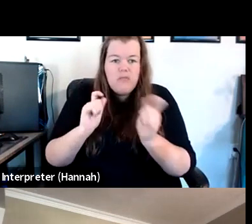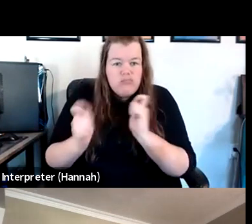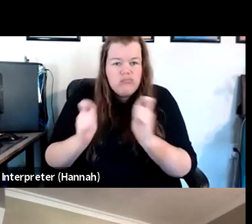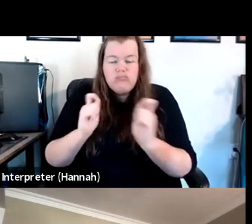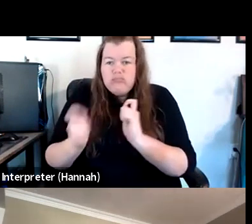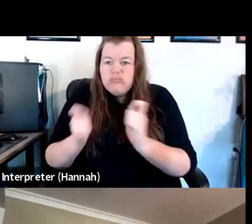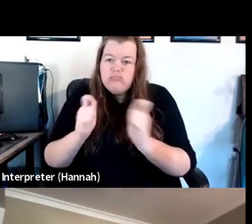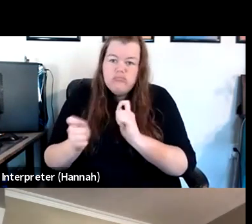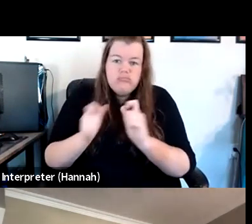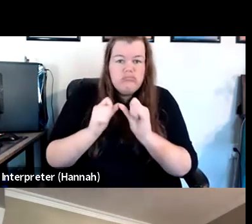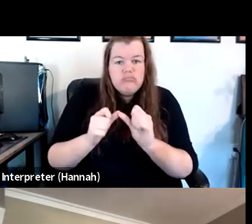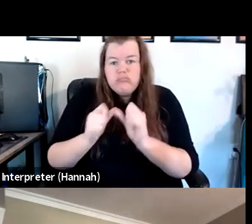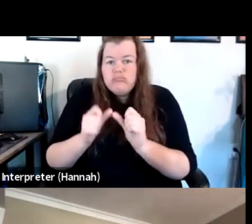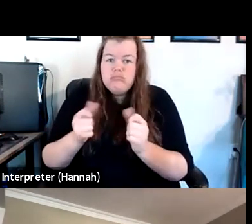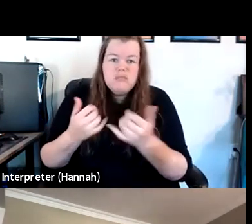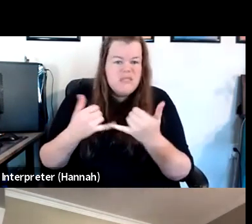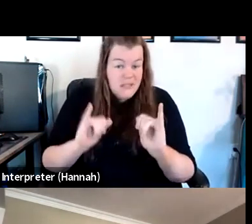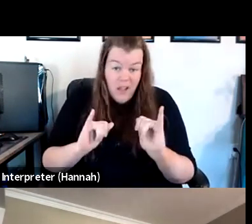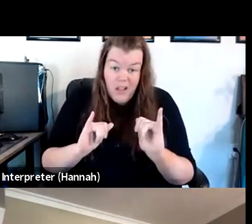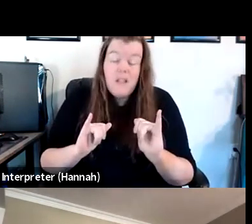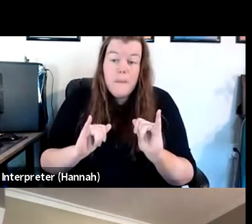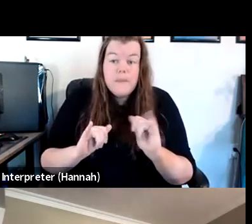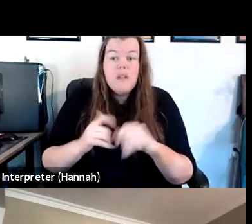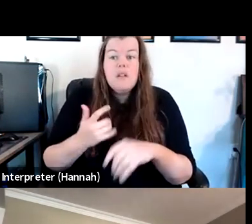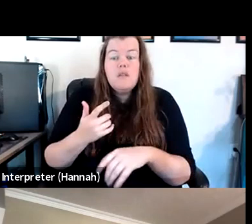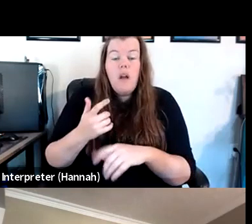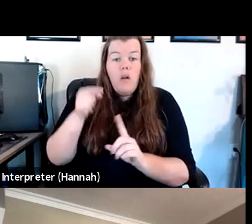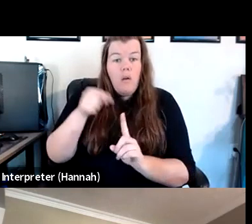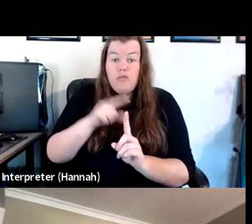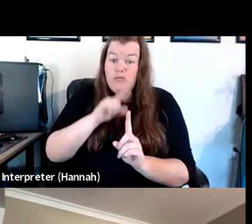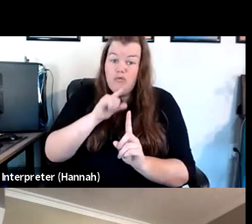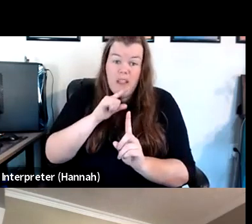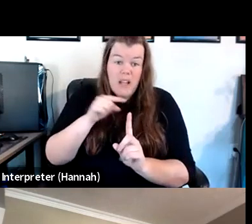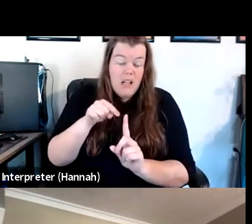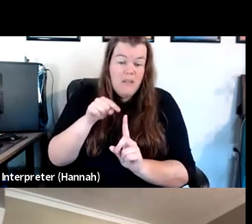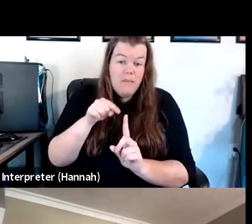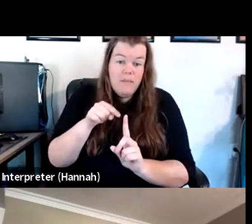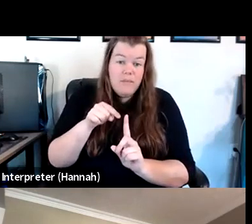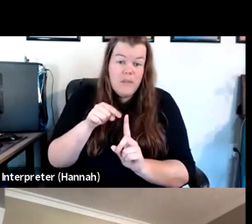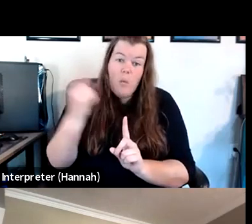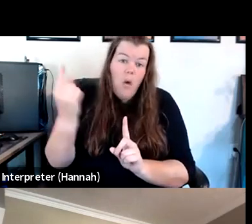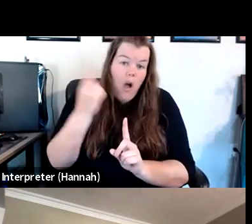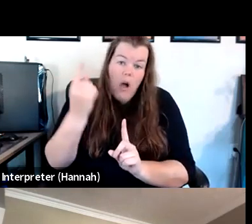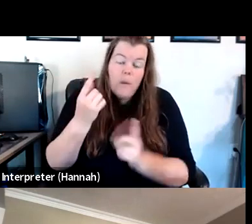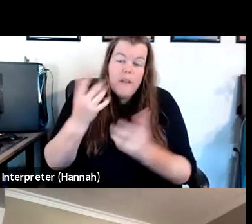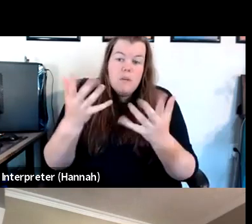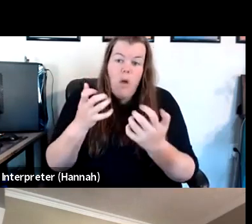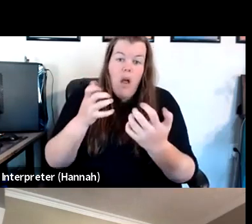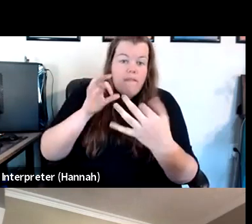needed. And so the reality of it is we are always going to be seeking feedback on a continuous